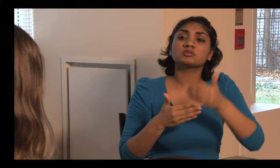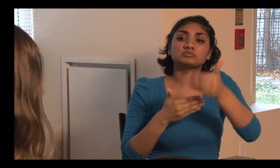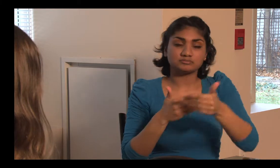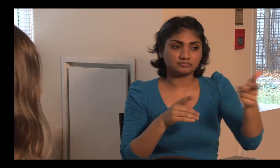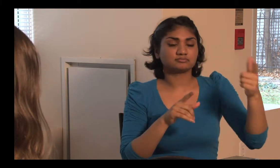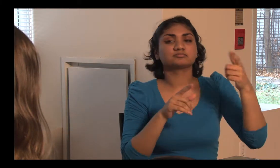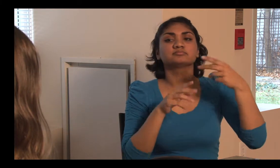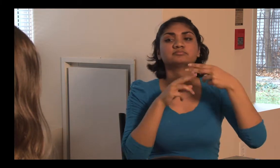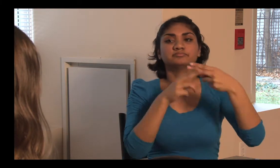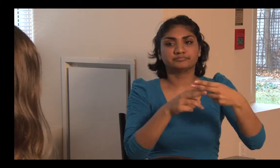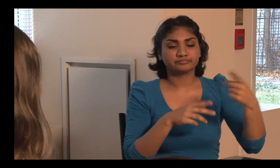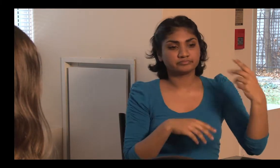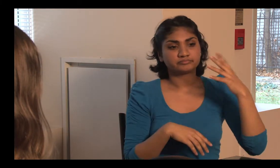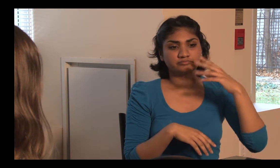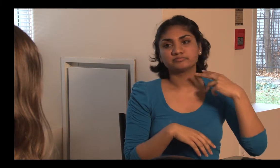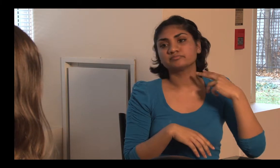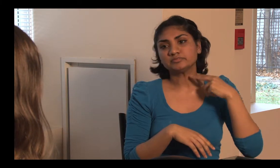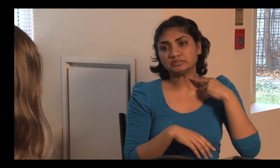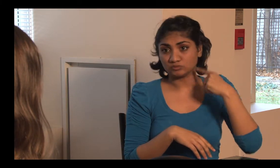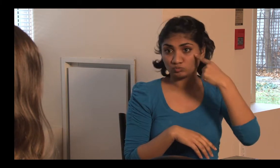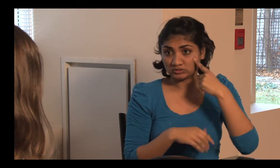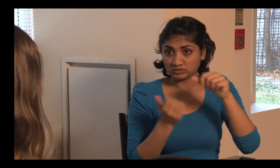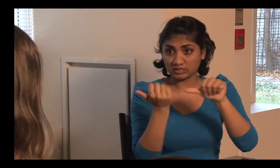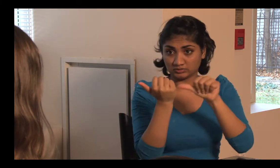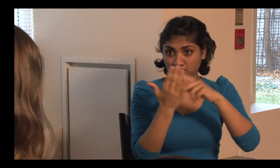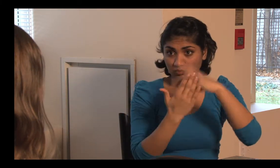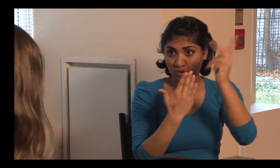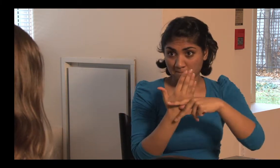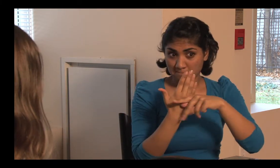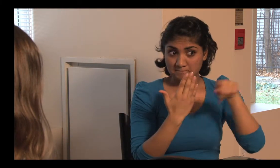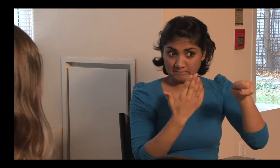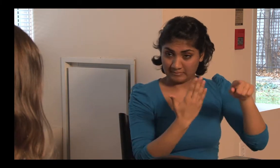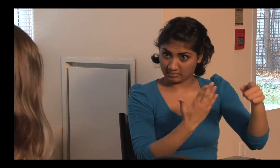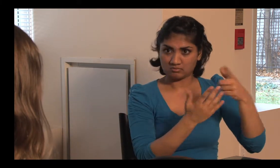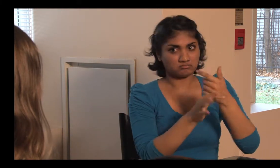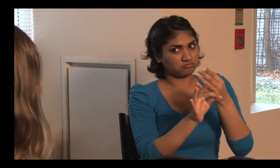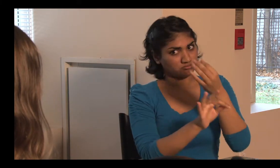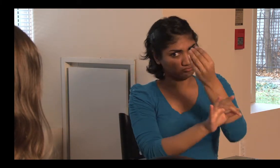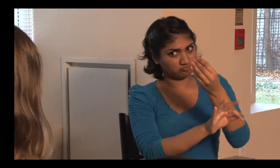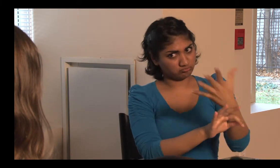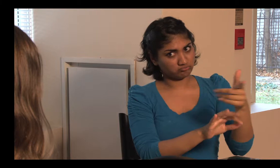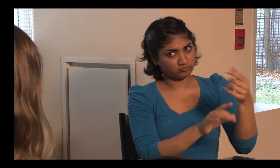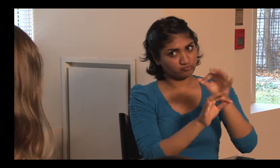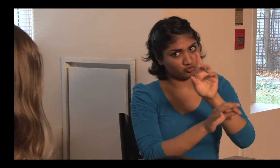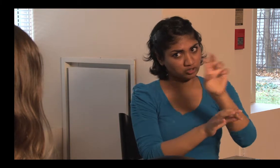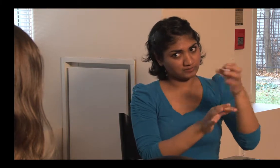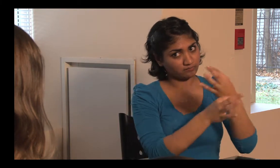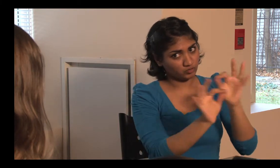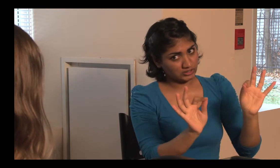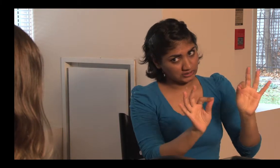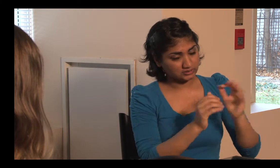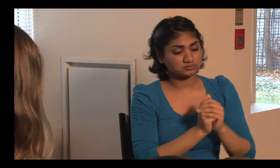you can ask for support from the Victim/Witness Assistance Program. The Program is free.